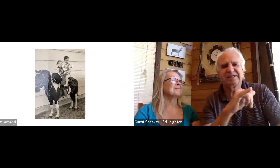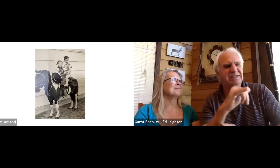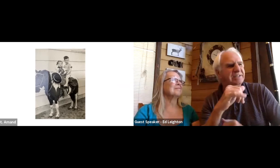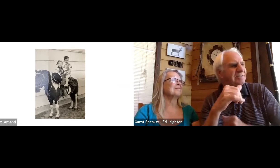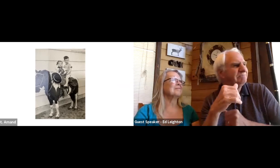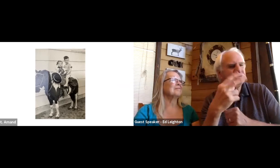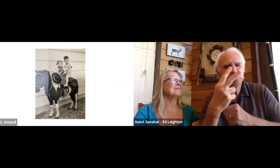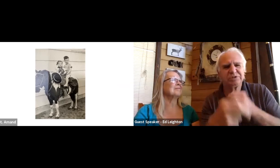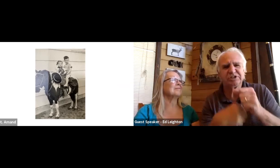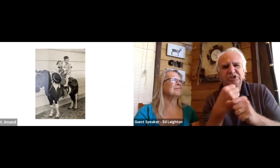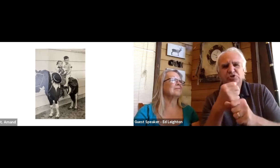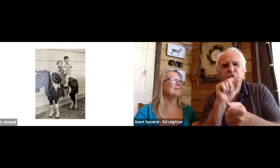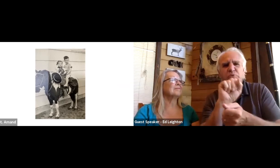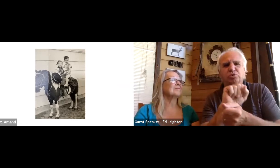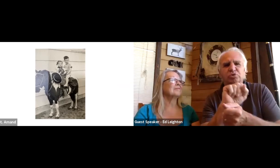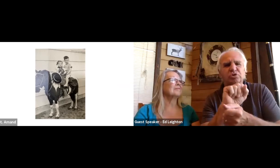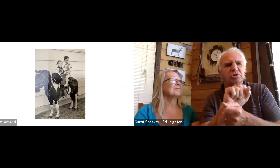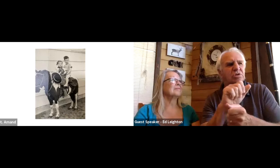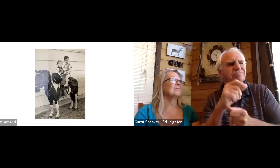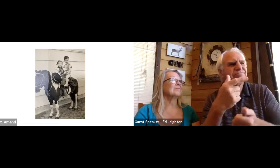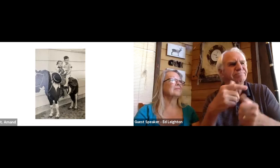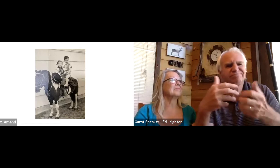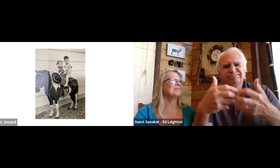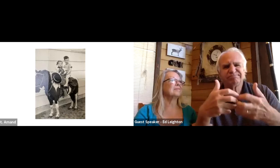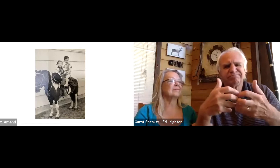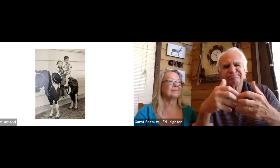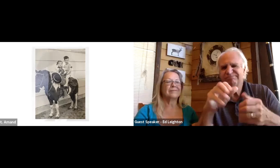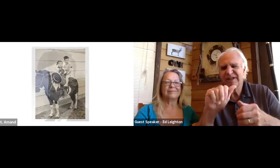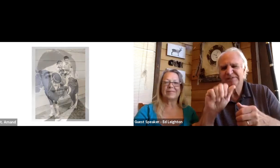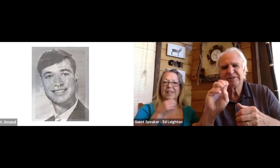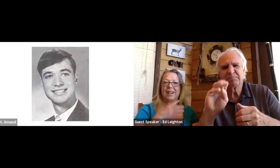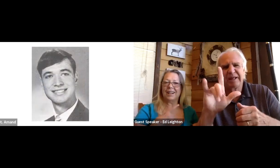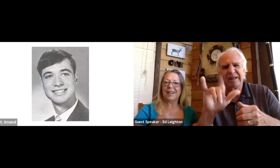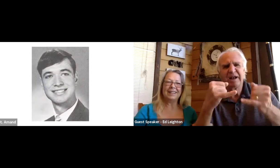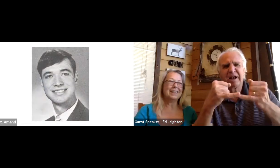and Guy decided to stay for two more years and work.